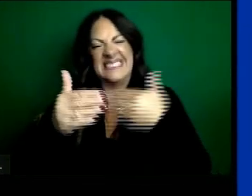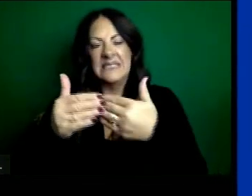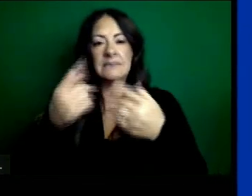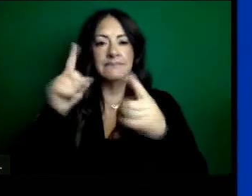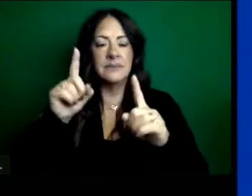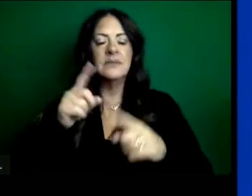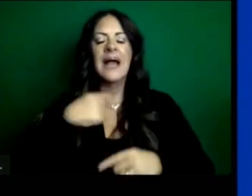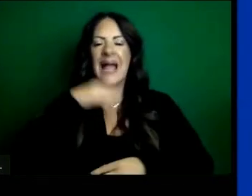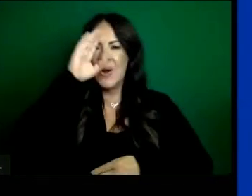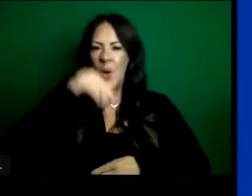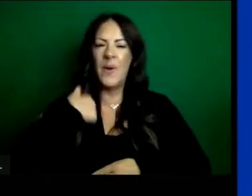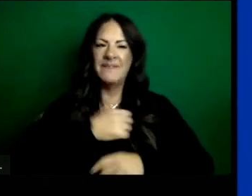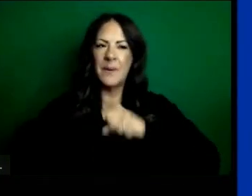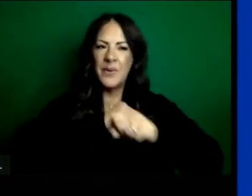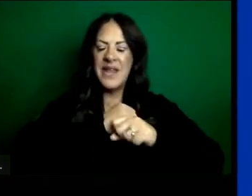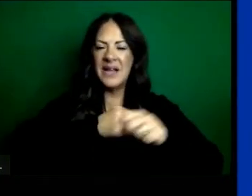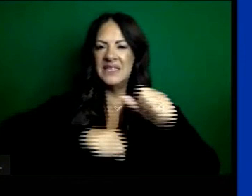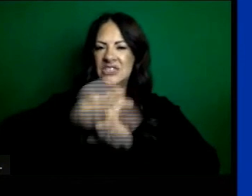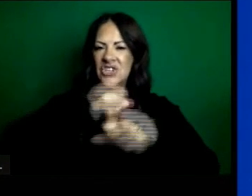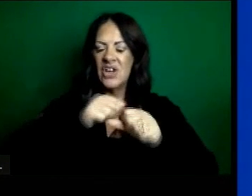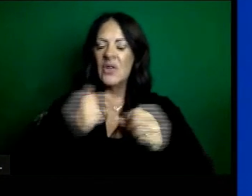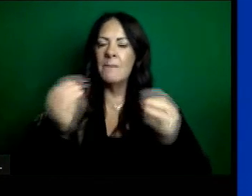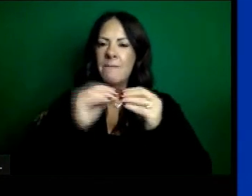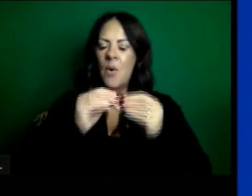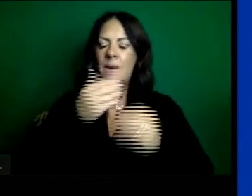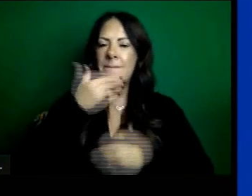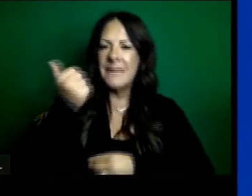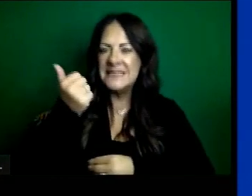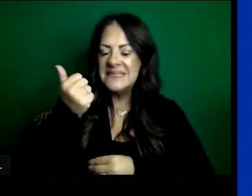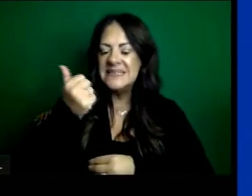FUNDAMENTALS, TO REMIND OURSELVES TO DO THEM AS MUCH AS WE CAN.